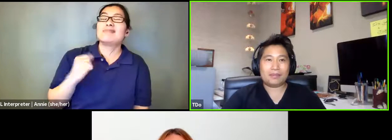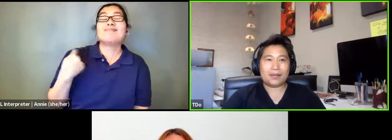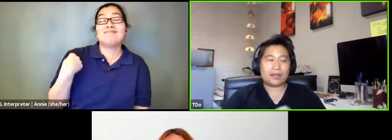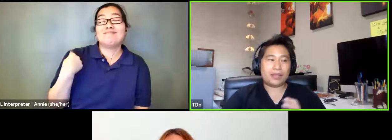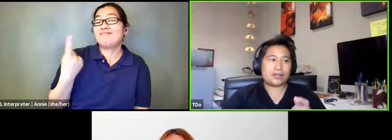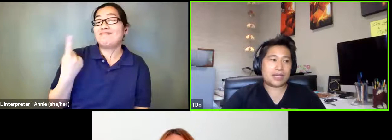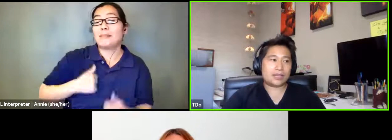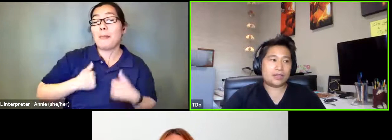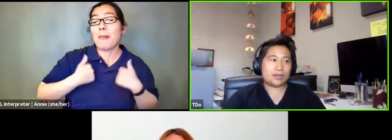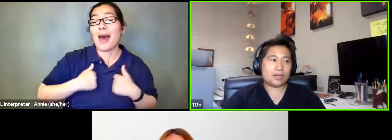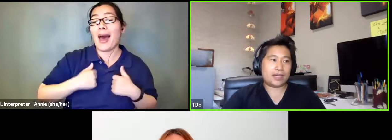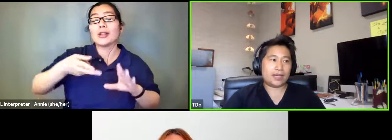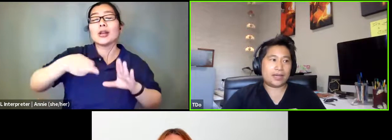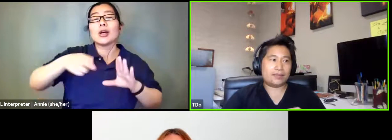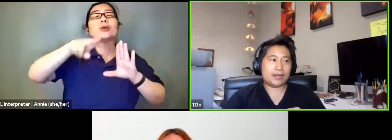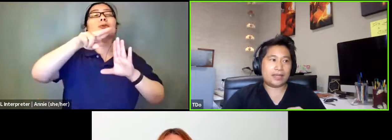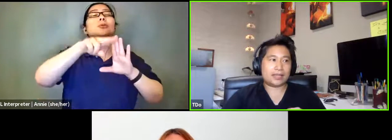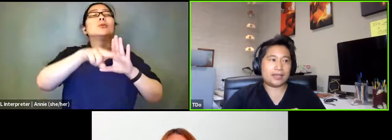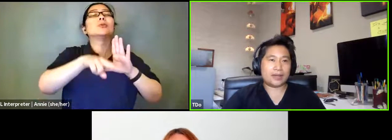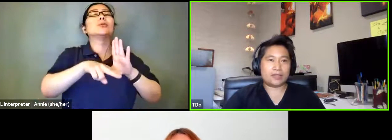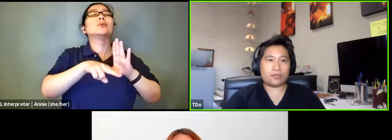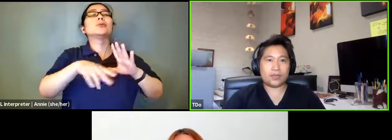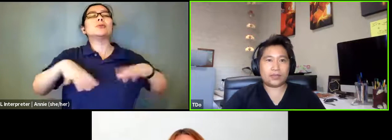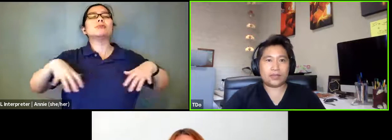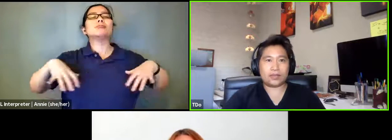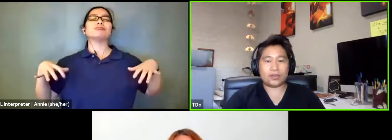But on the other side too, I have had to give myself boundaries not to